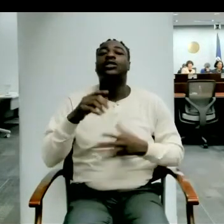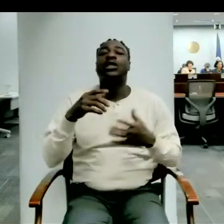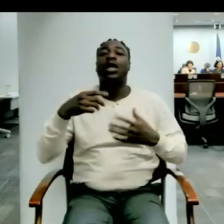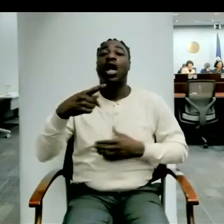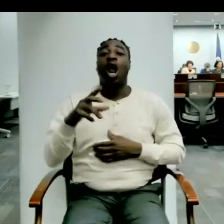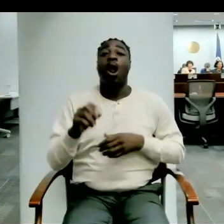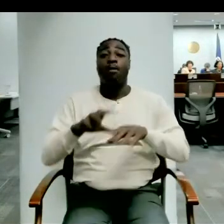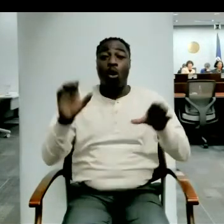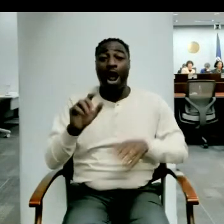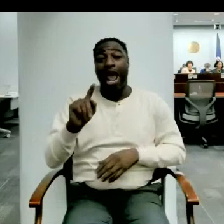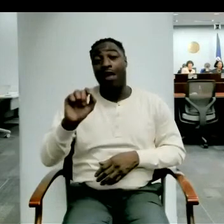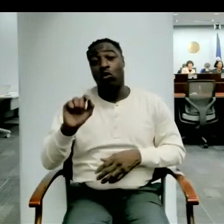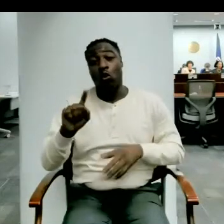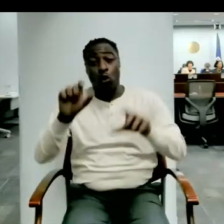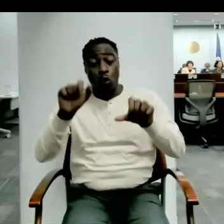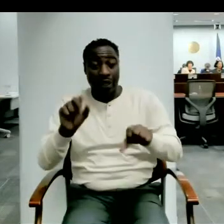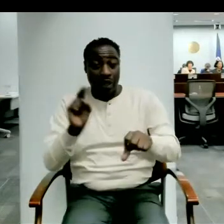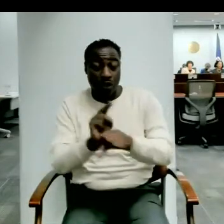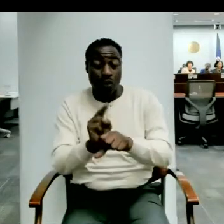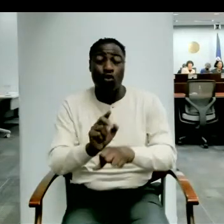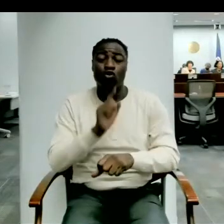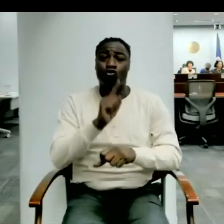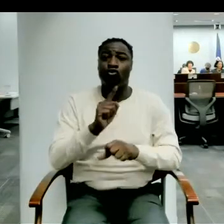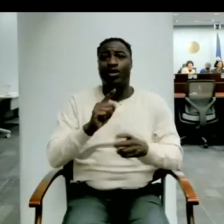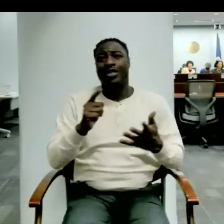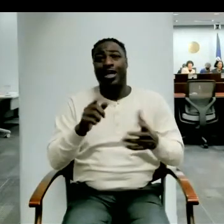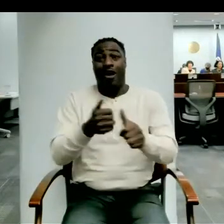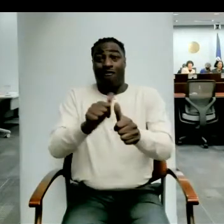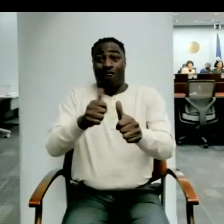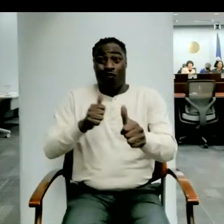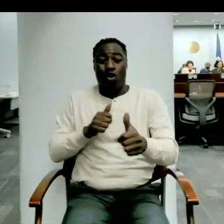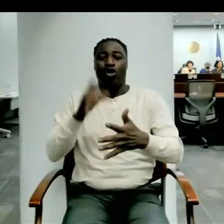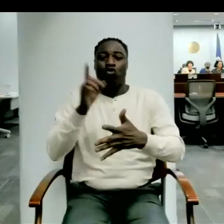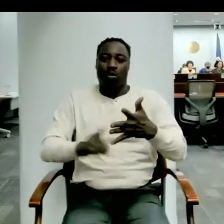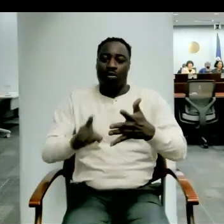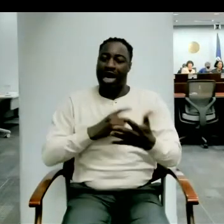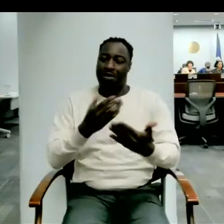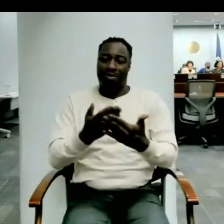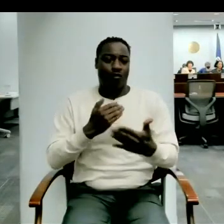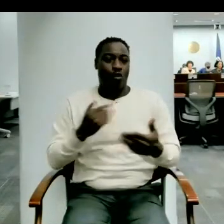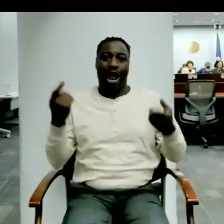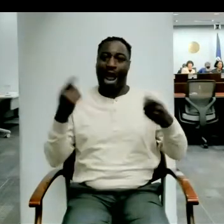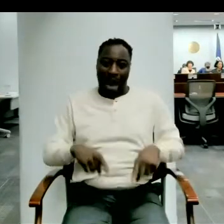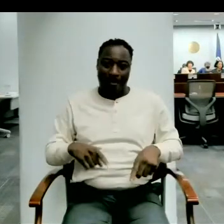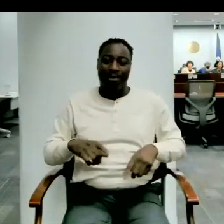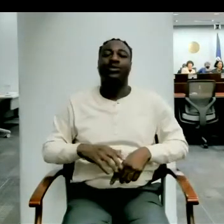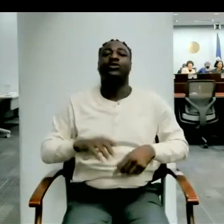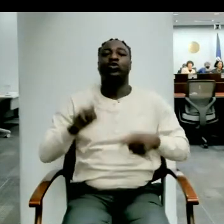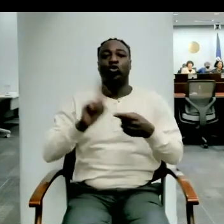tool that can be used to root out discrimination before it happens to actual job applicants, right.